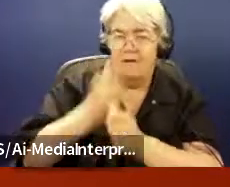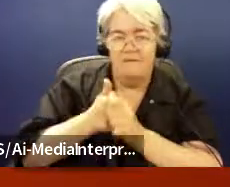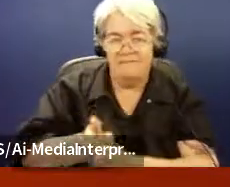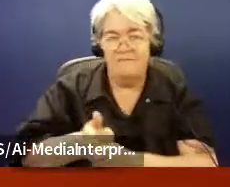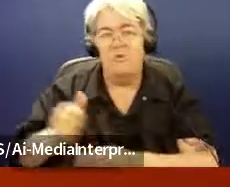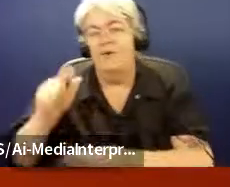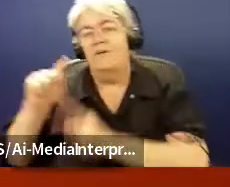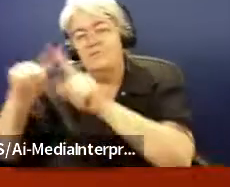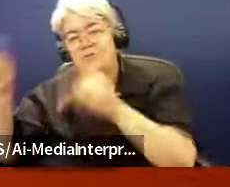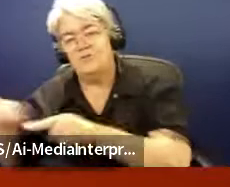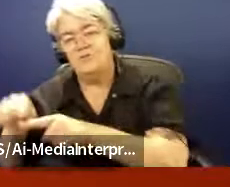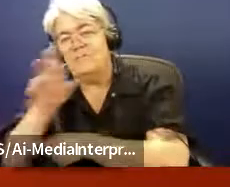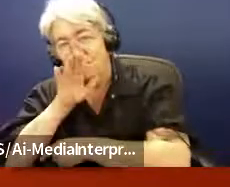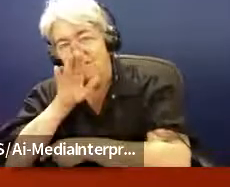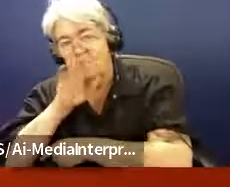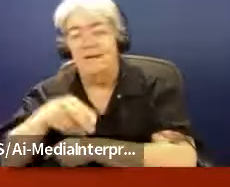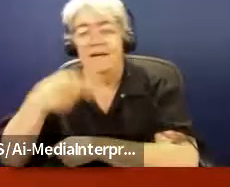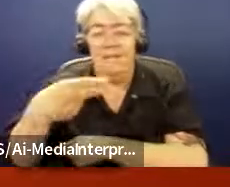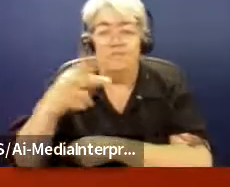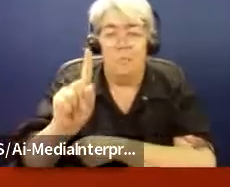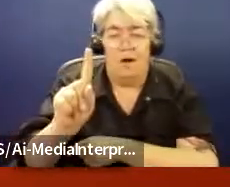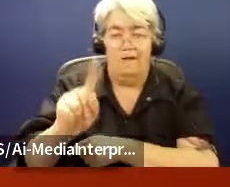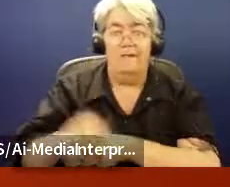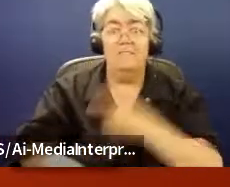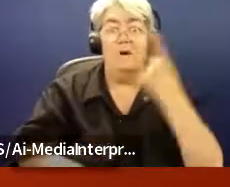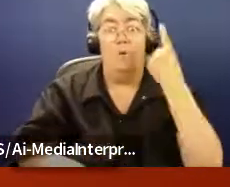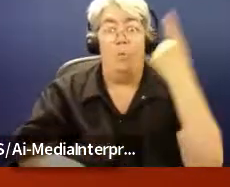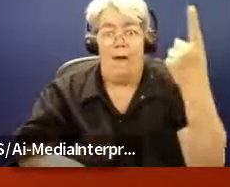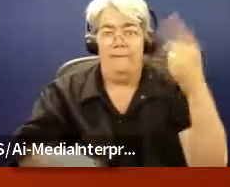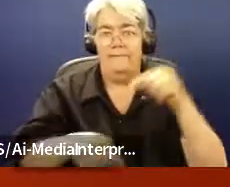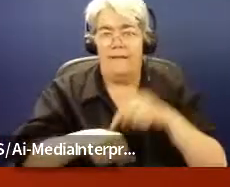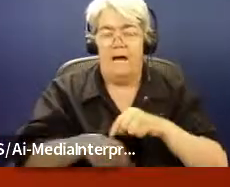when in fact that is not how heading structures